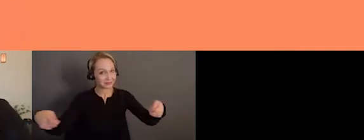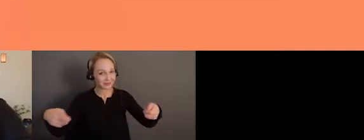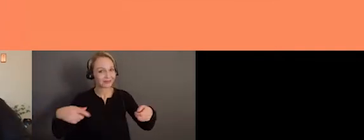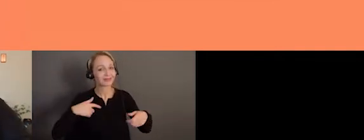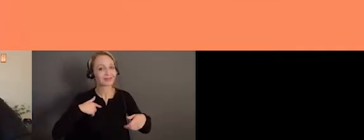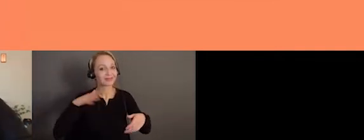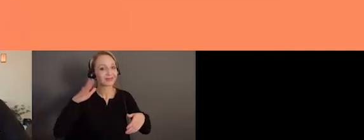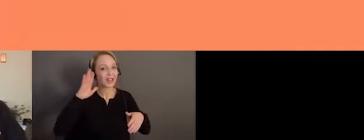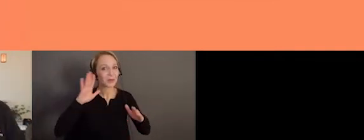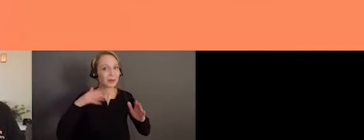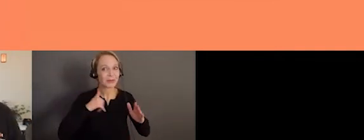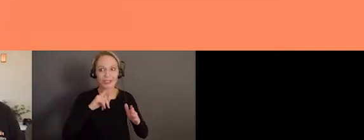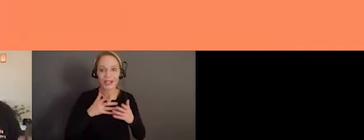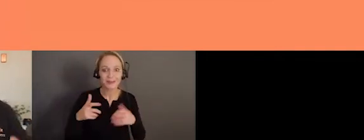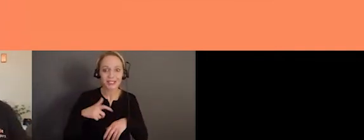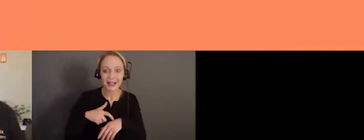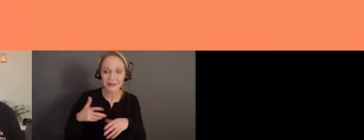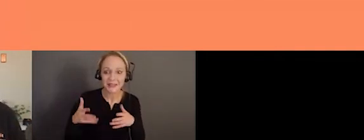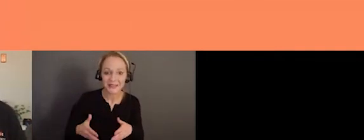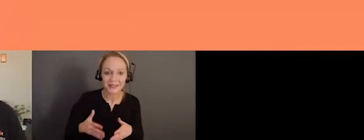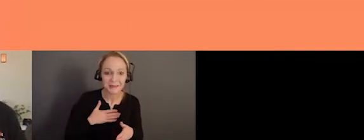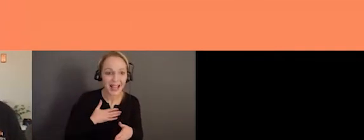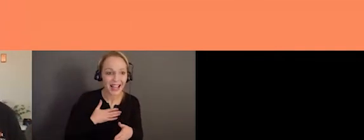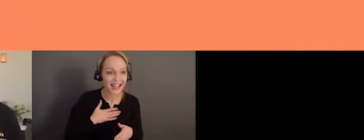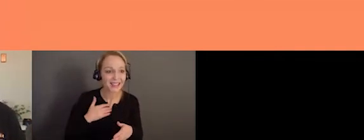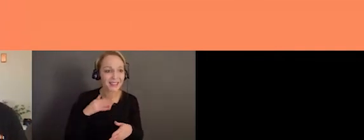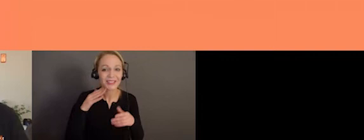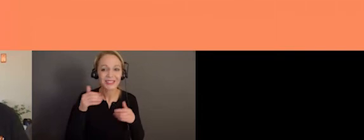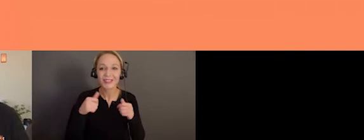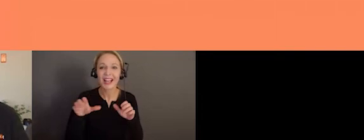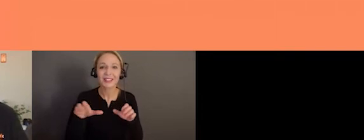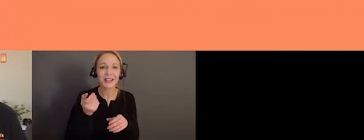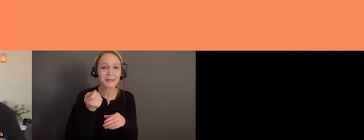BUT TRY TO DO A LITTLE BIT OF Q & A.